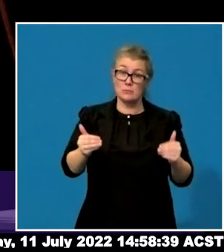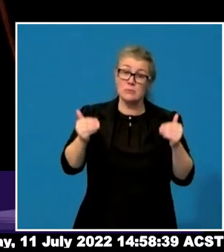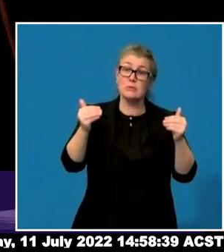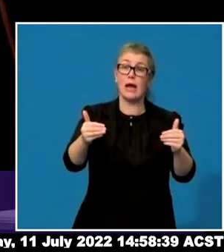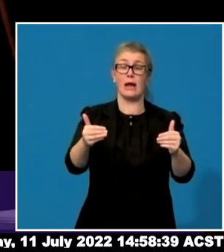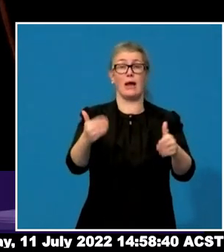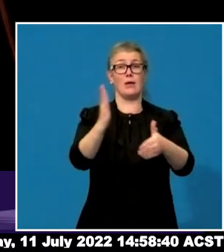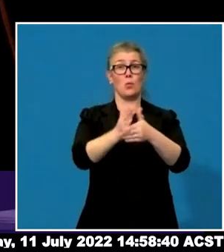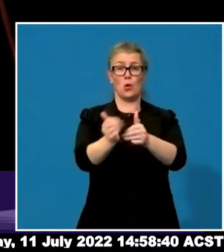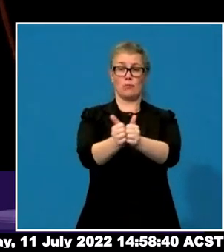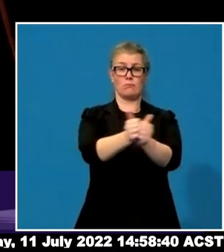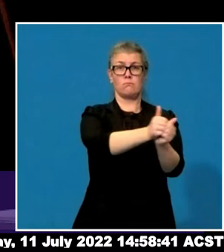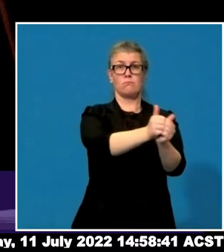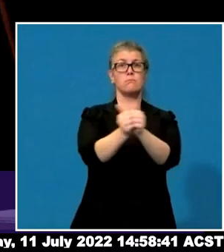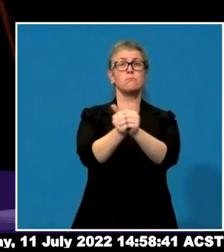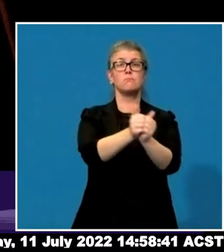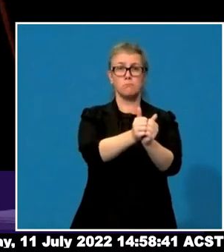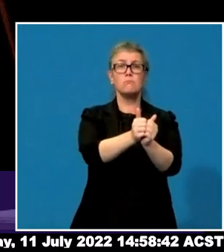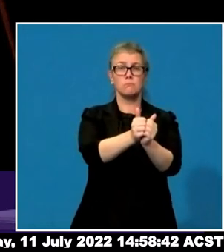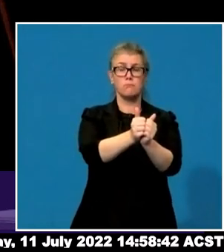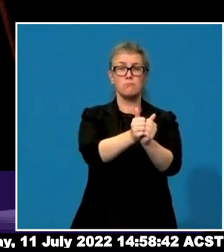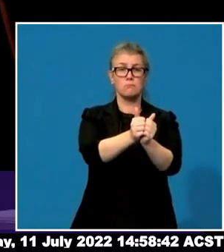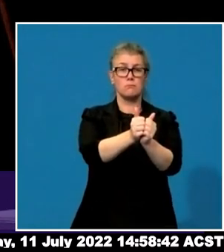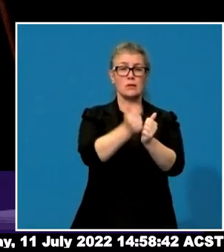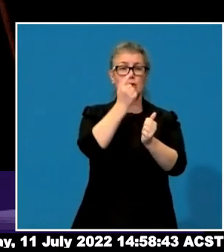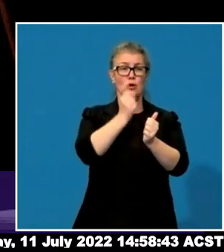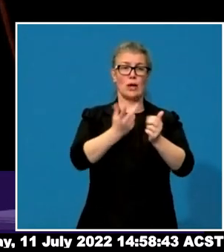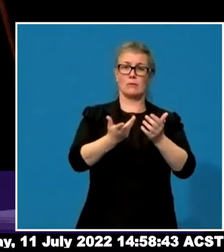together to be able to deliver the services that people need.